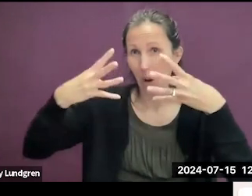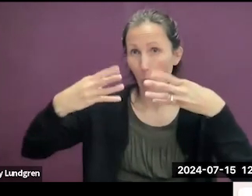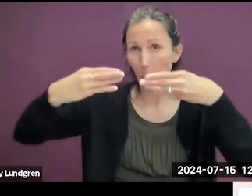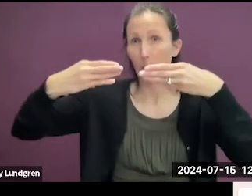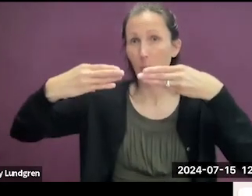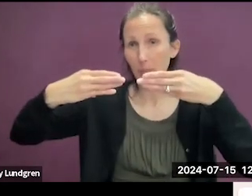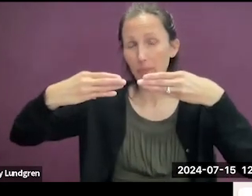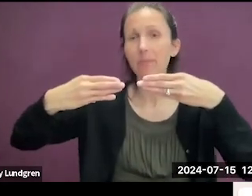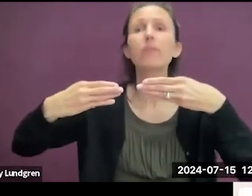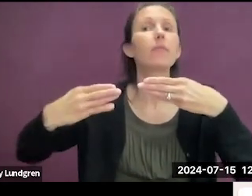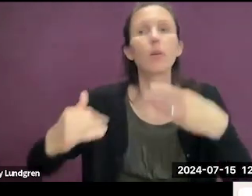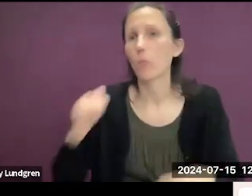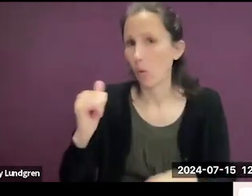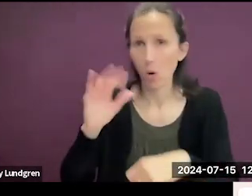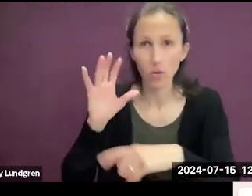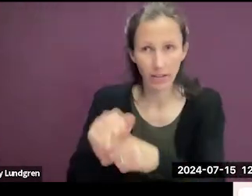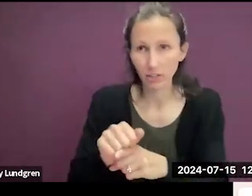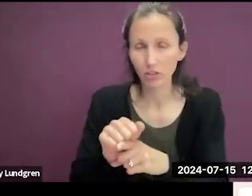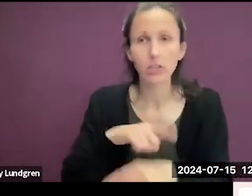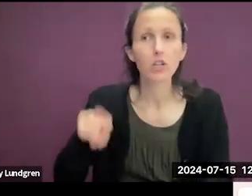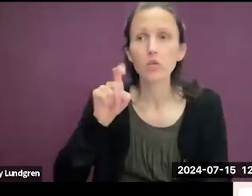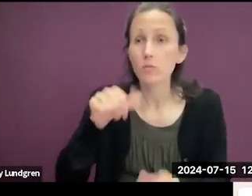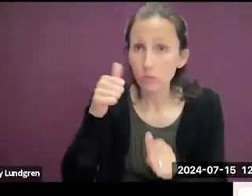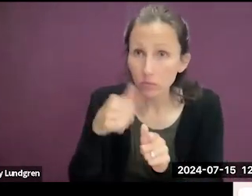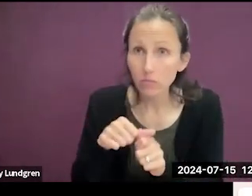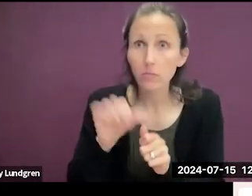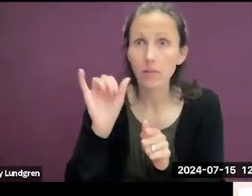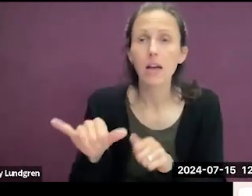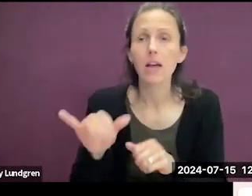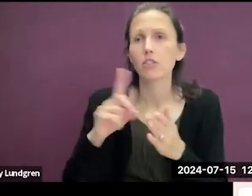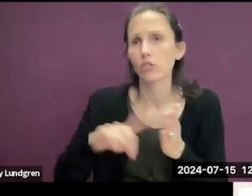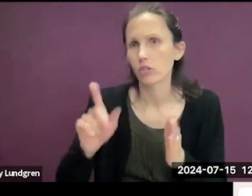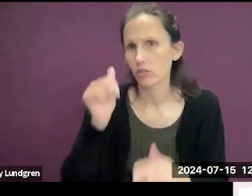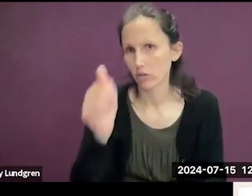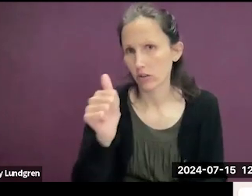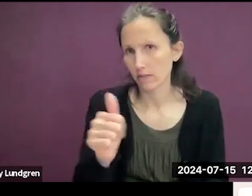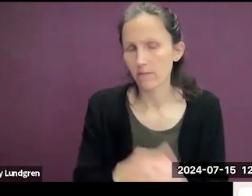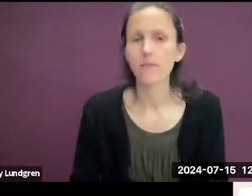So those are things that you're gonna have to remember and check all on your own. But most everything else